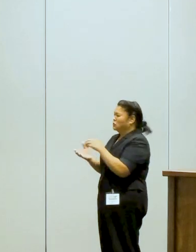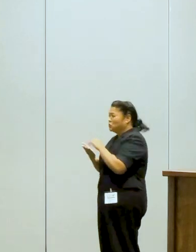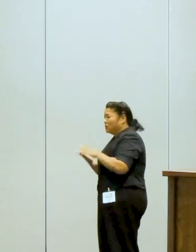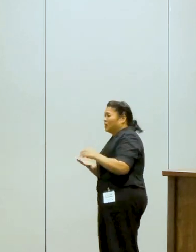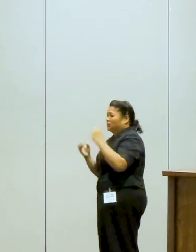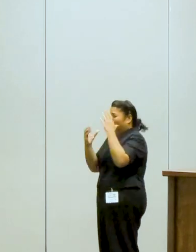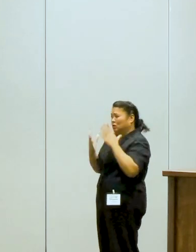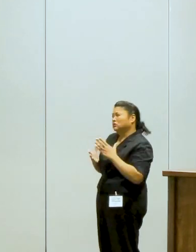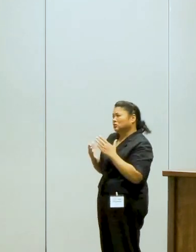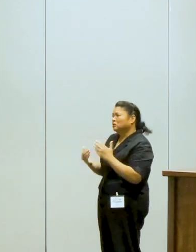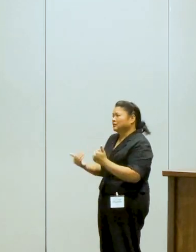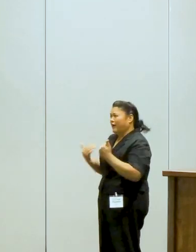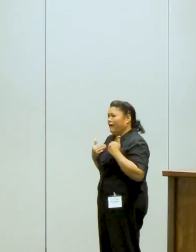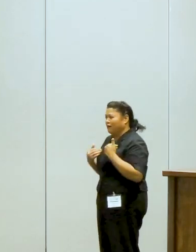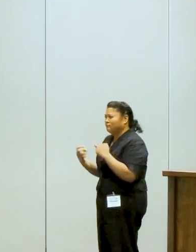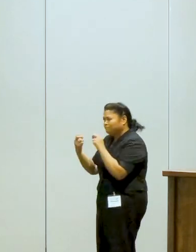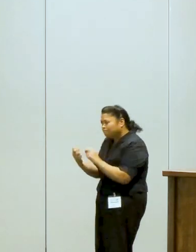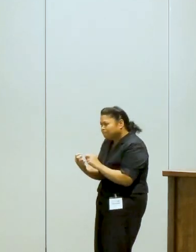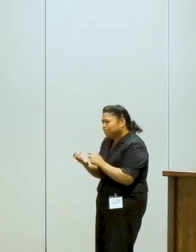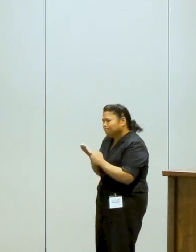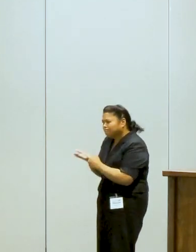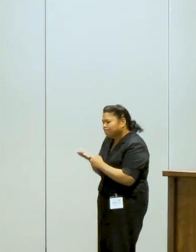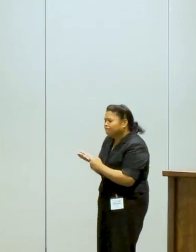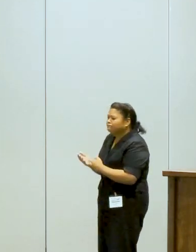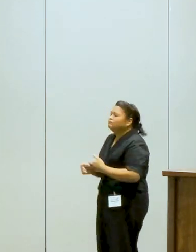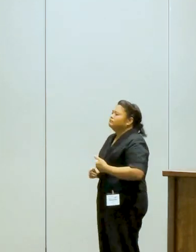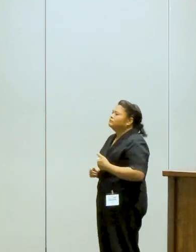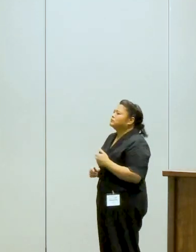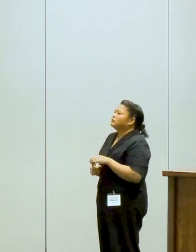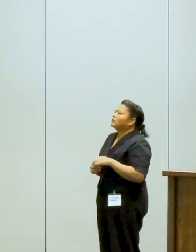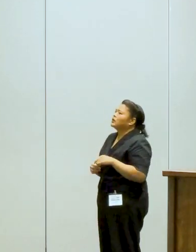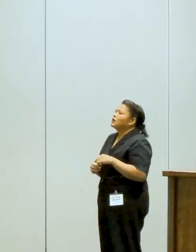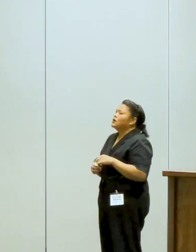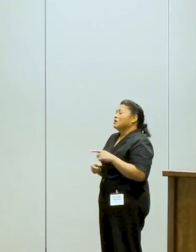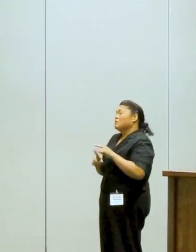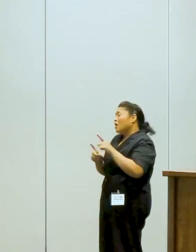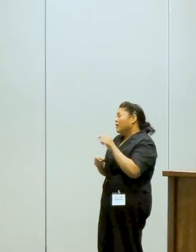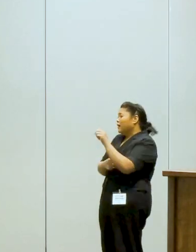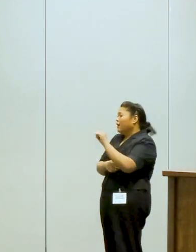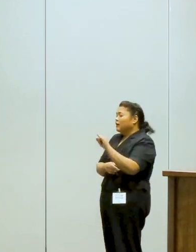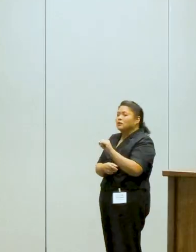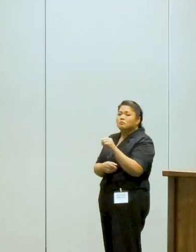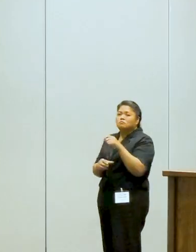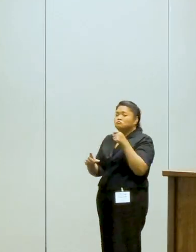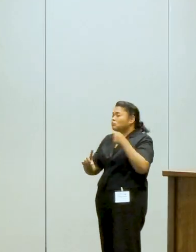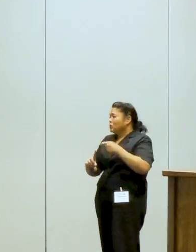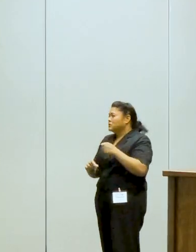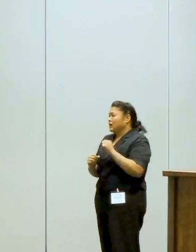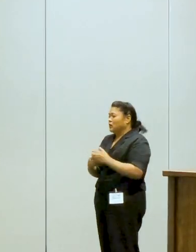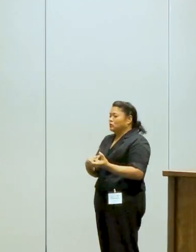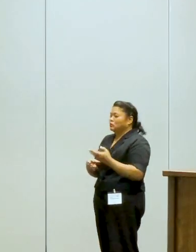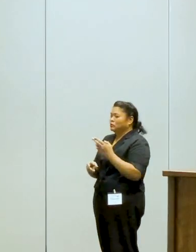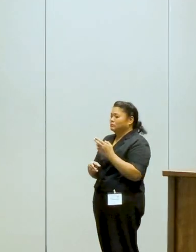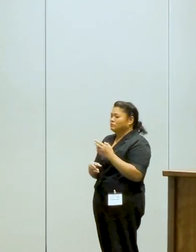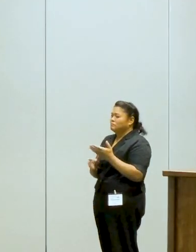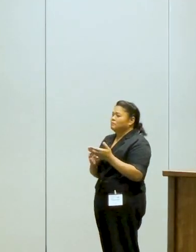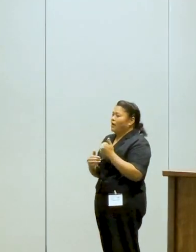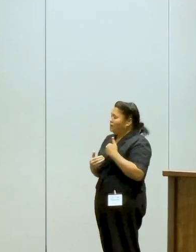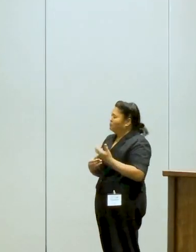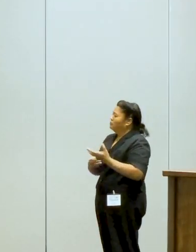But ultimately, these prompts can create an inclusive AI framework, and it has to remain human centered. We are the ones